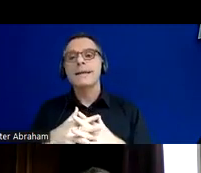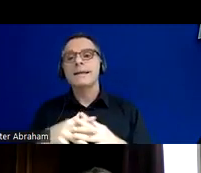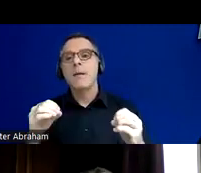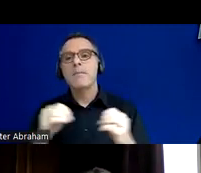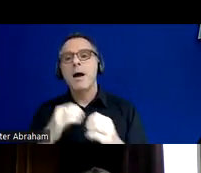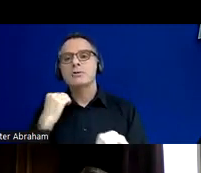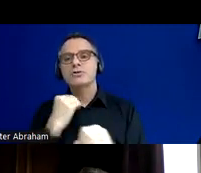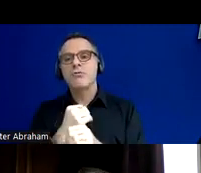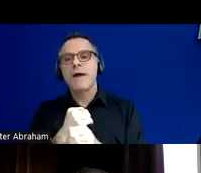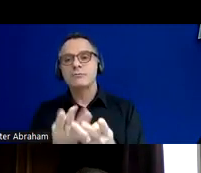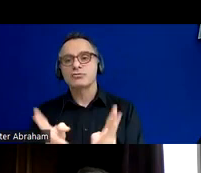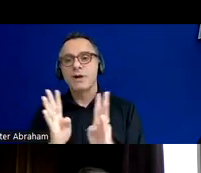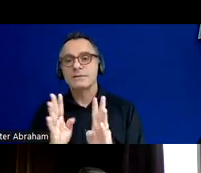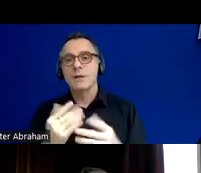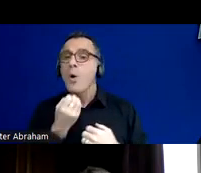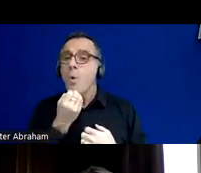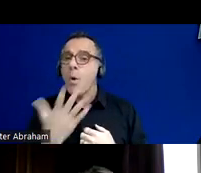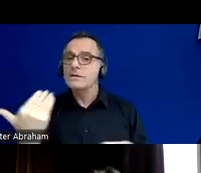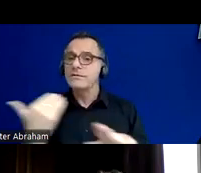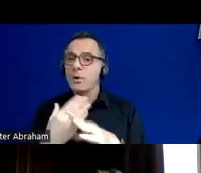it's wonderful to work in partnership with these organisations to develop our